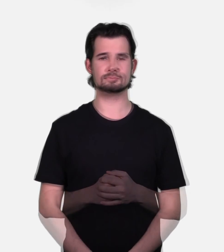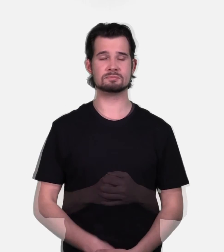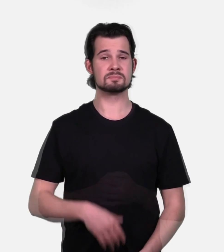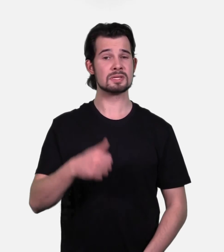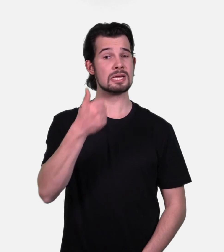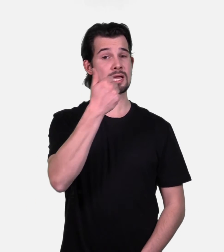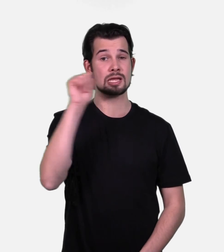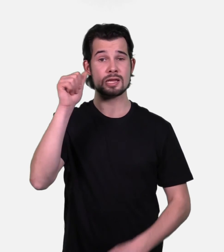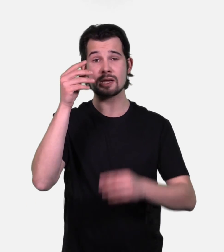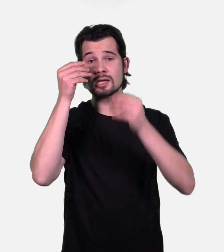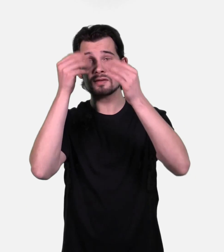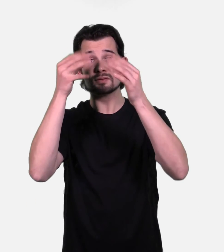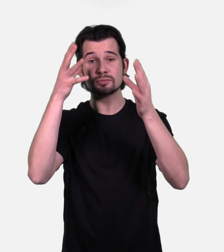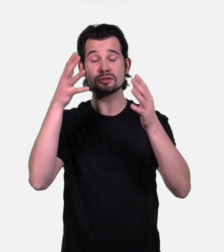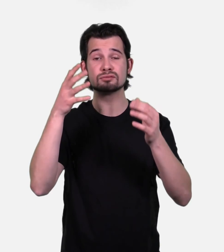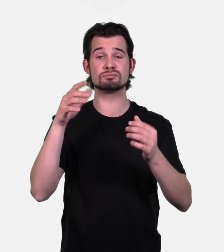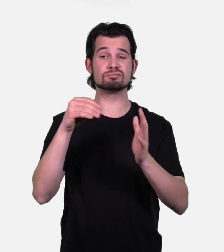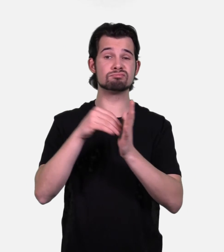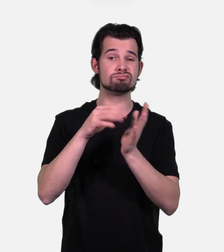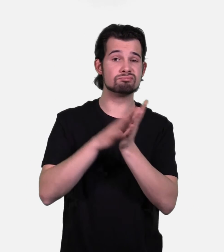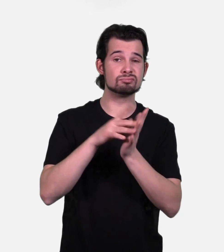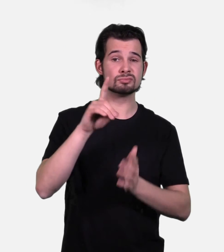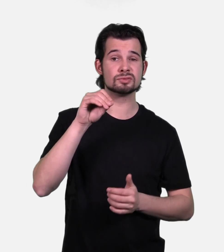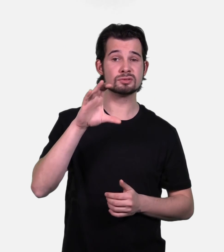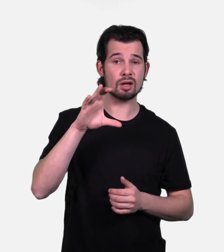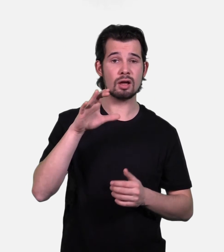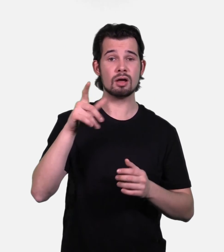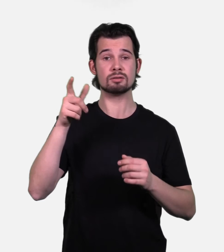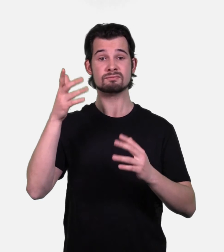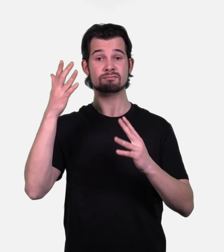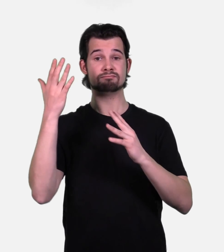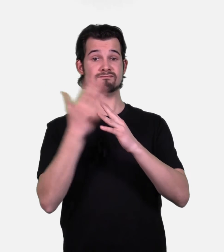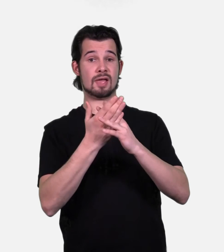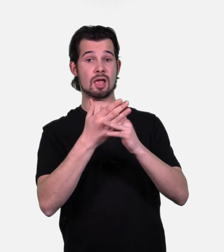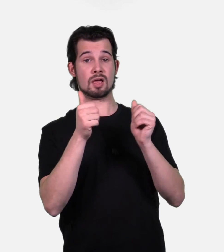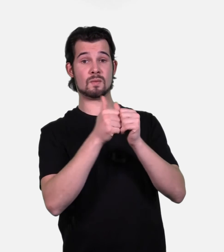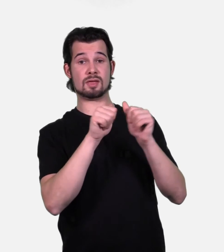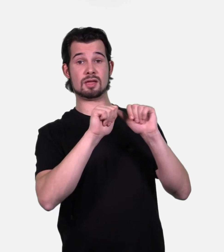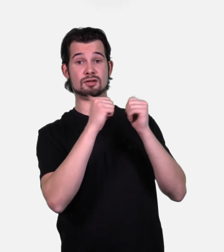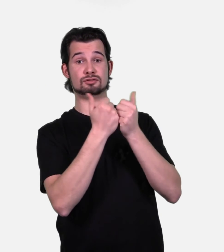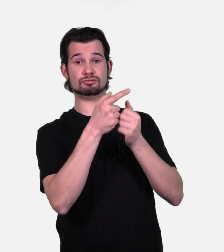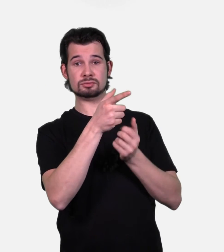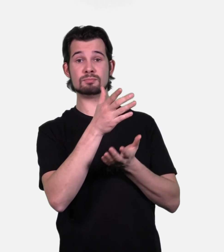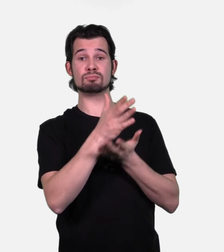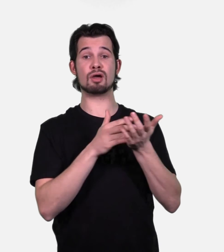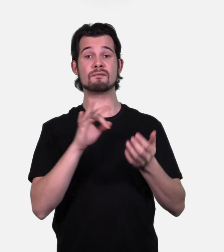Any documents filed with the Agency as part of its formal adjudication process